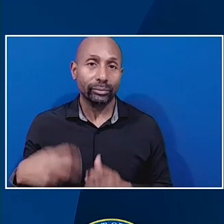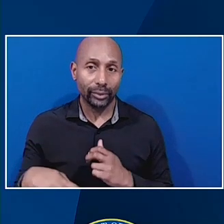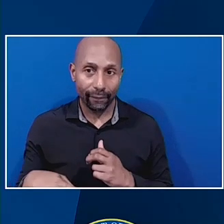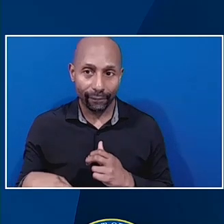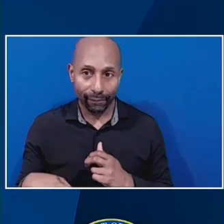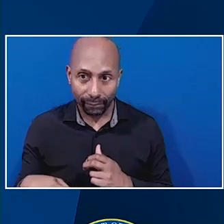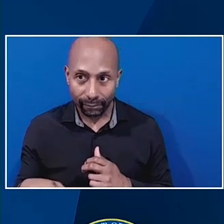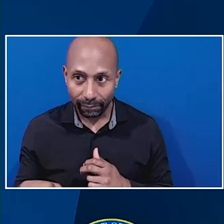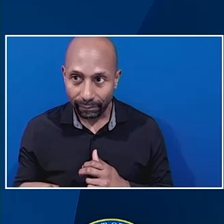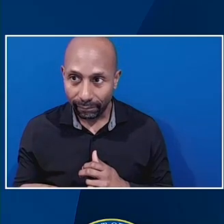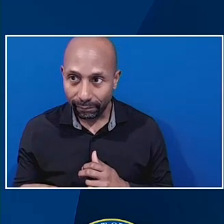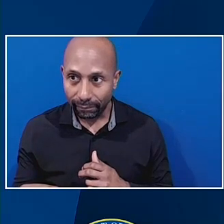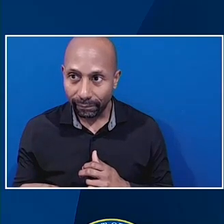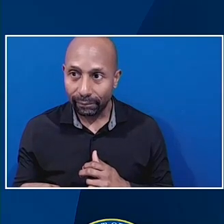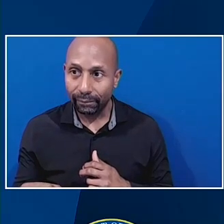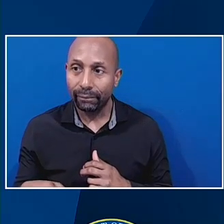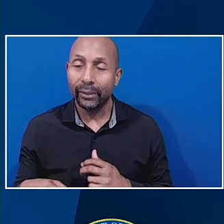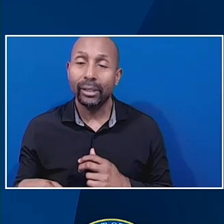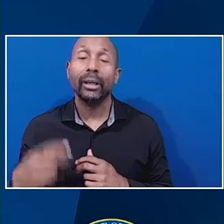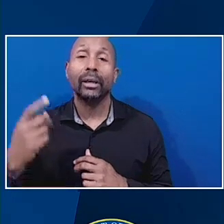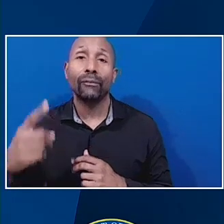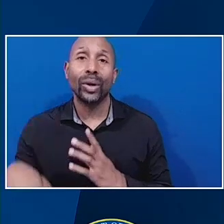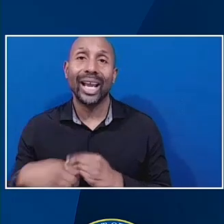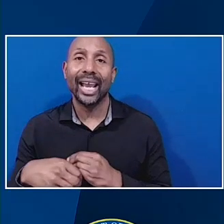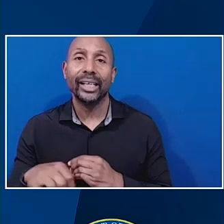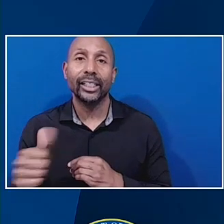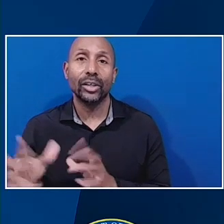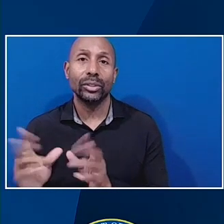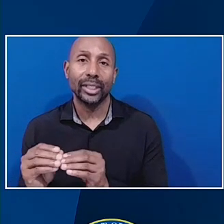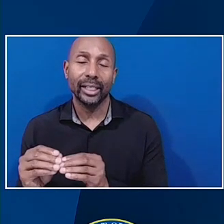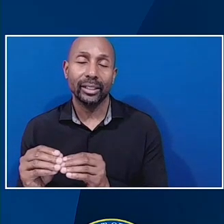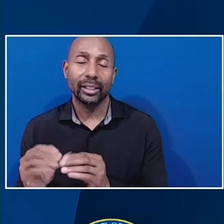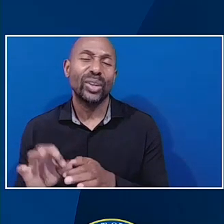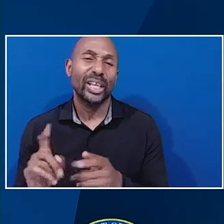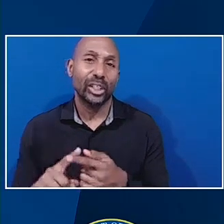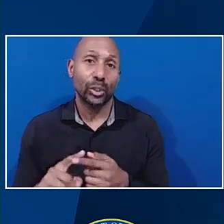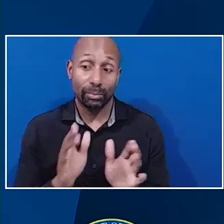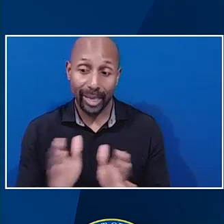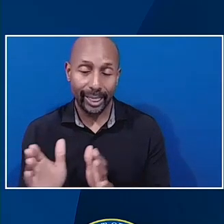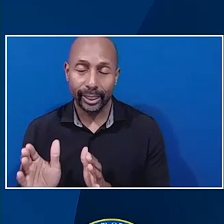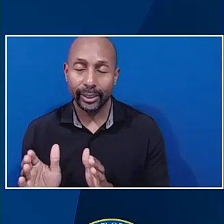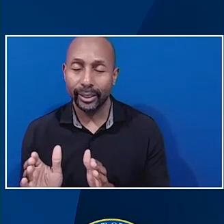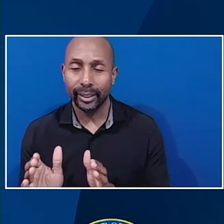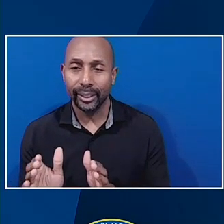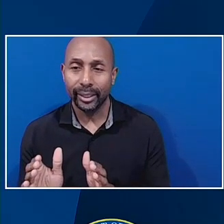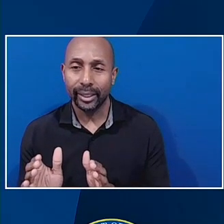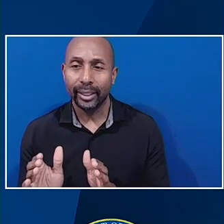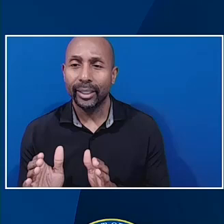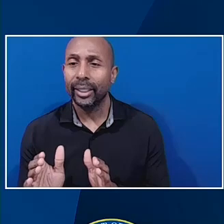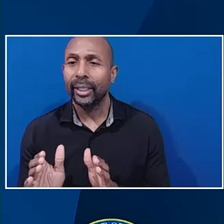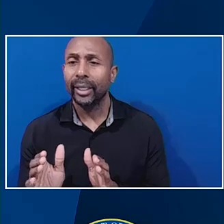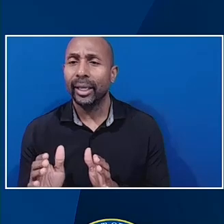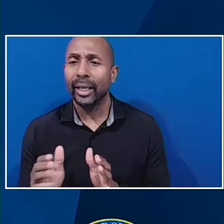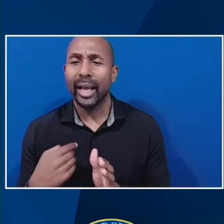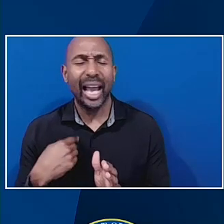add another session. And there is and there is- you know, I think that there is also- what has to be